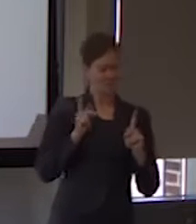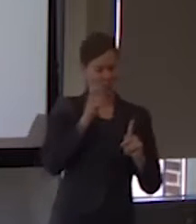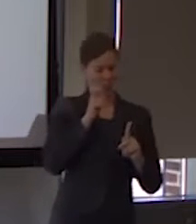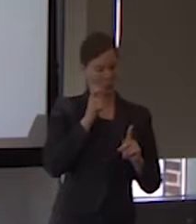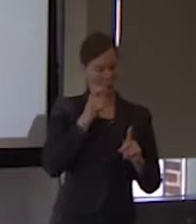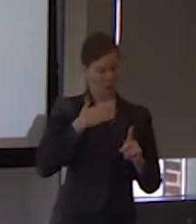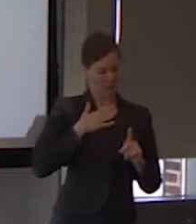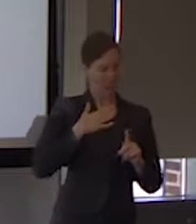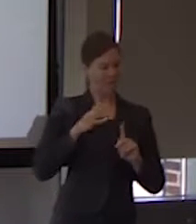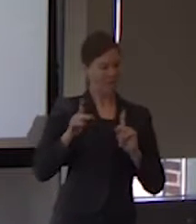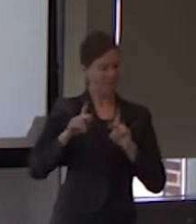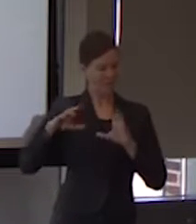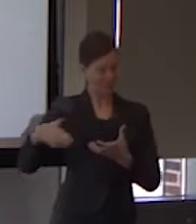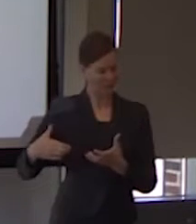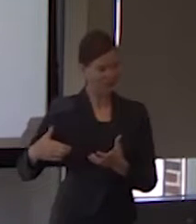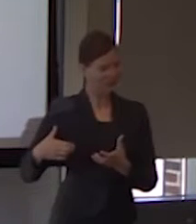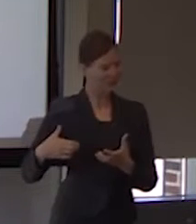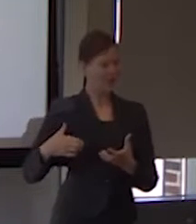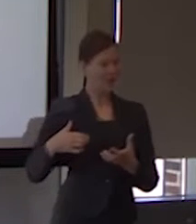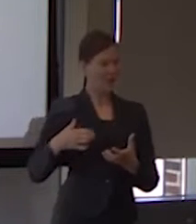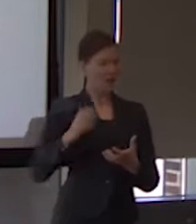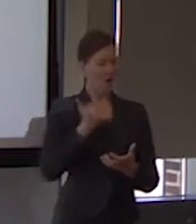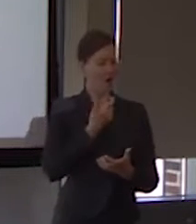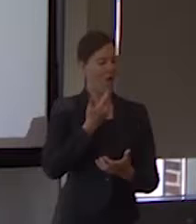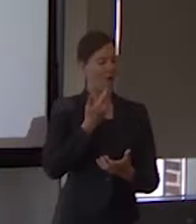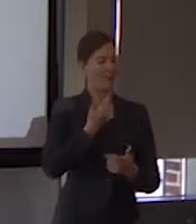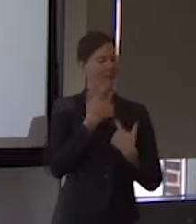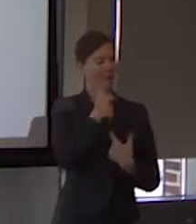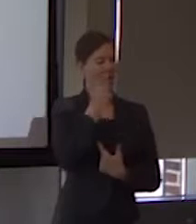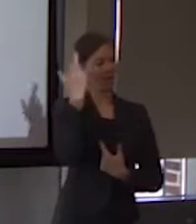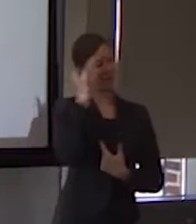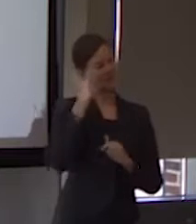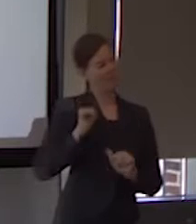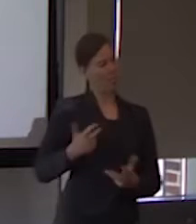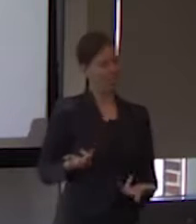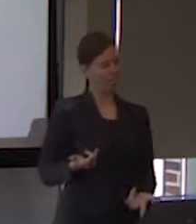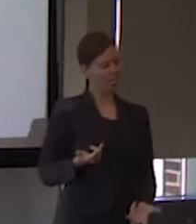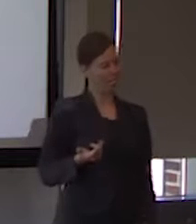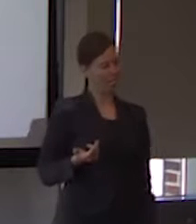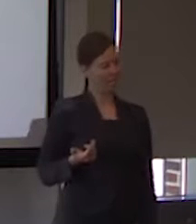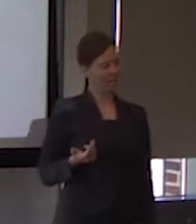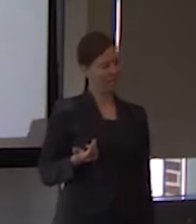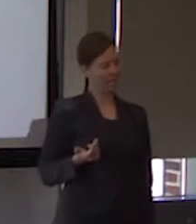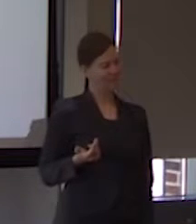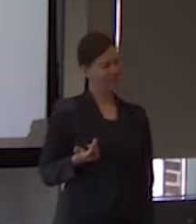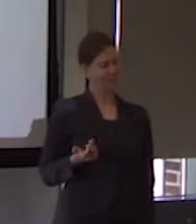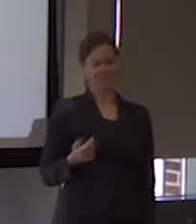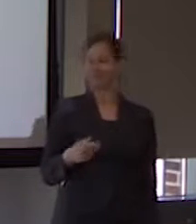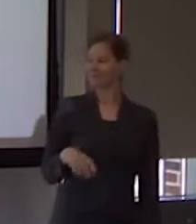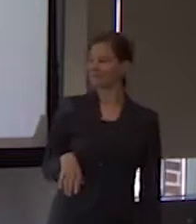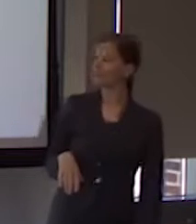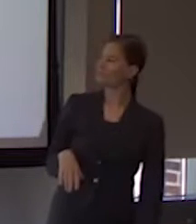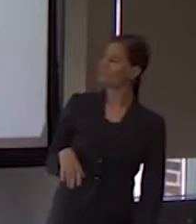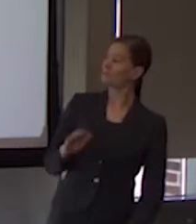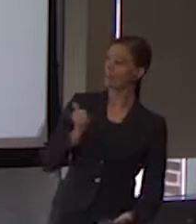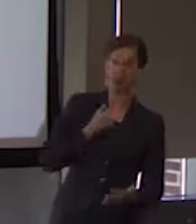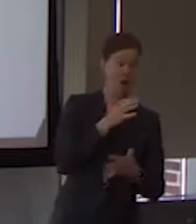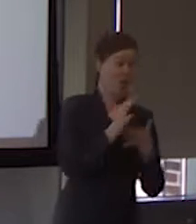our lives aren't the most reasonable thing. So what is our options other than to